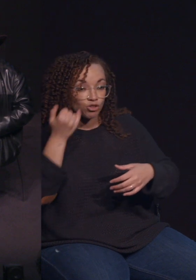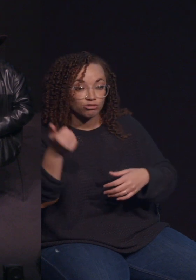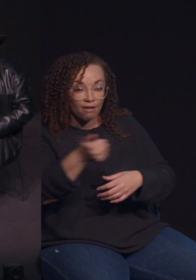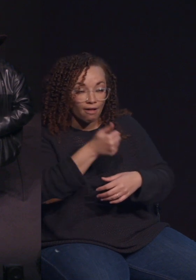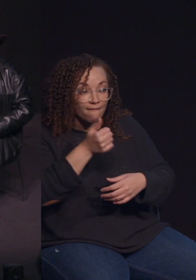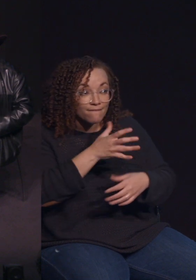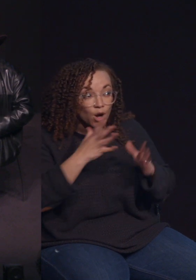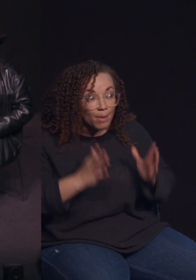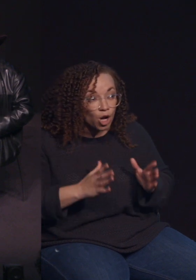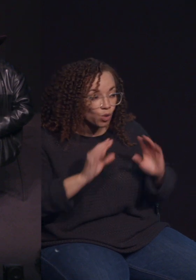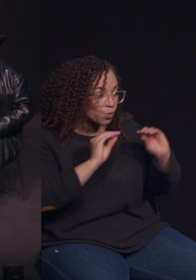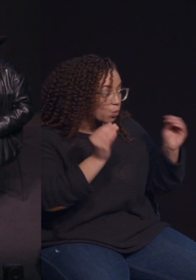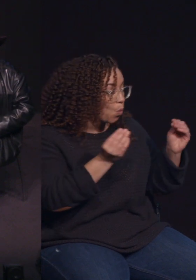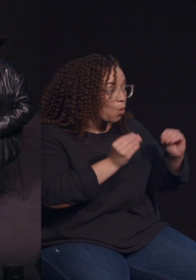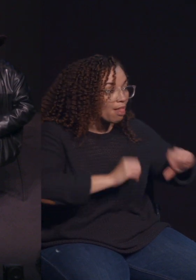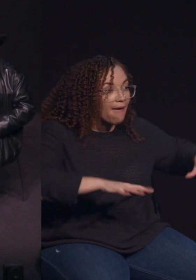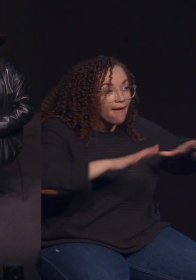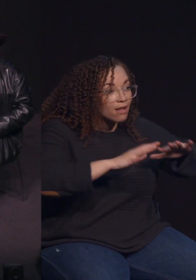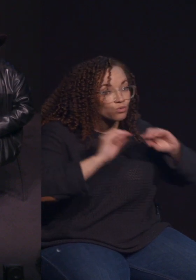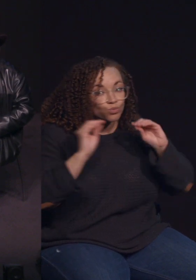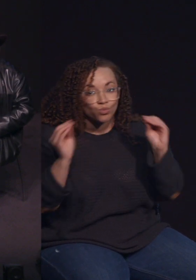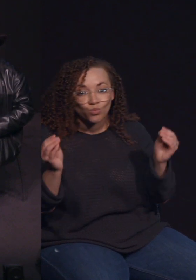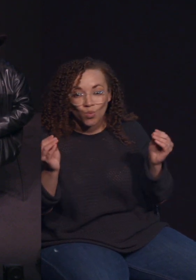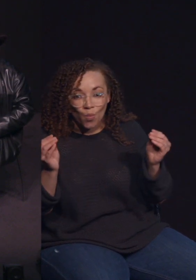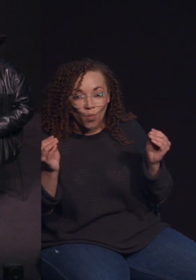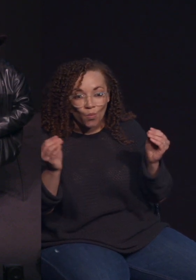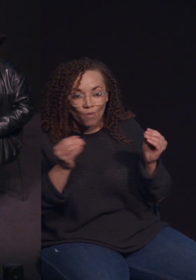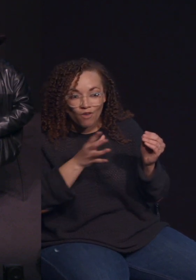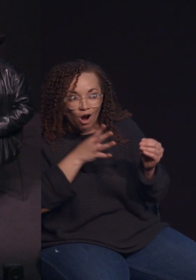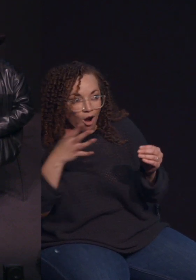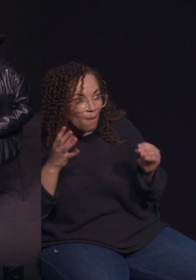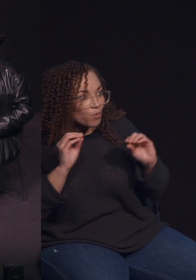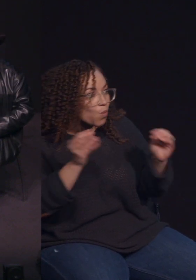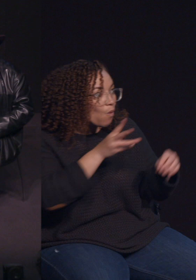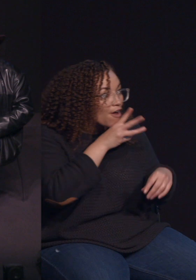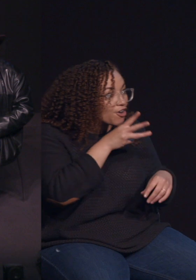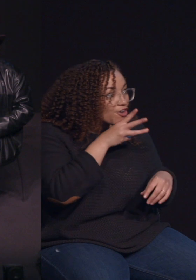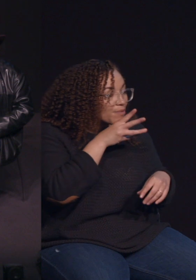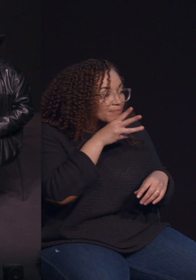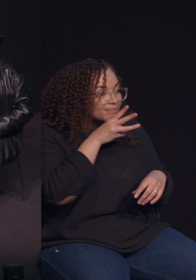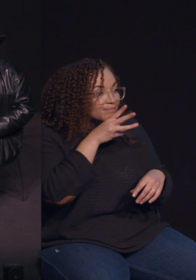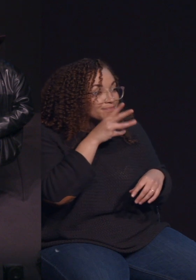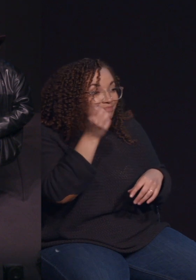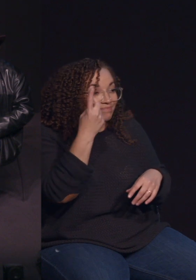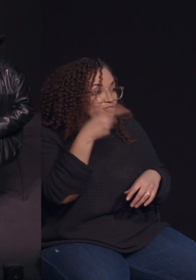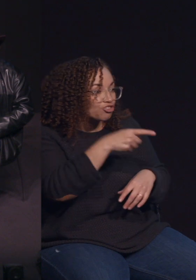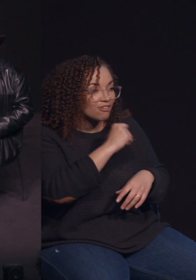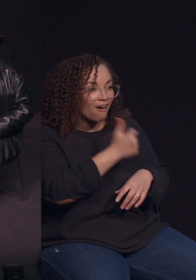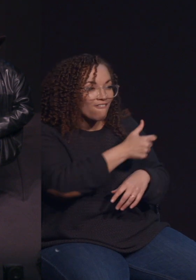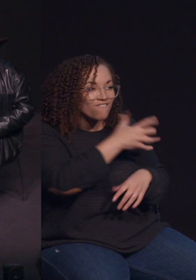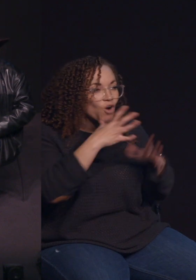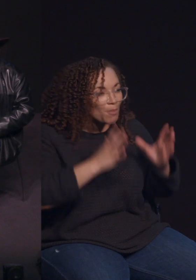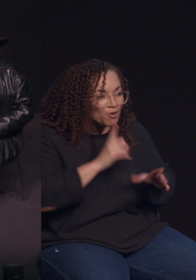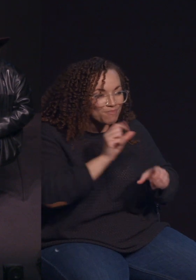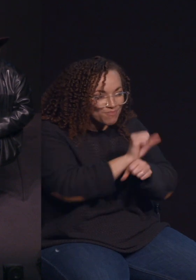have no water, you're actually not a farmer. You're a landowner with a balance due or a payment due